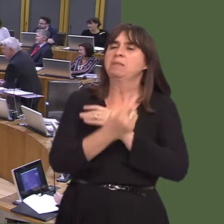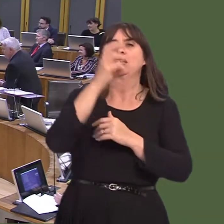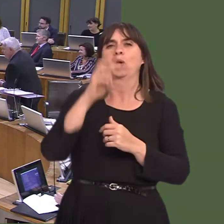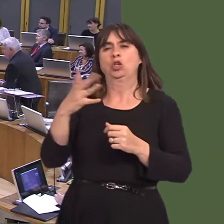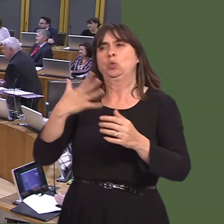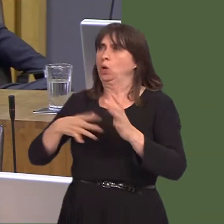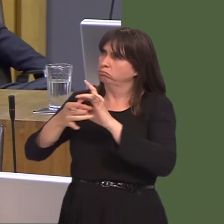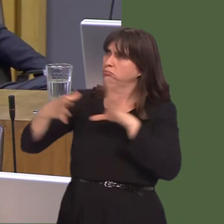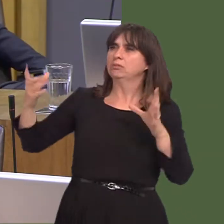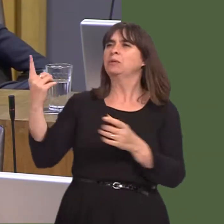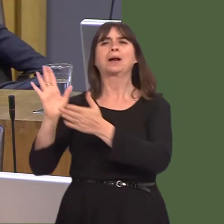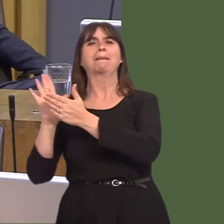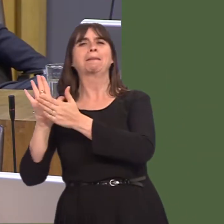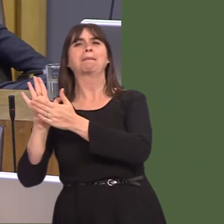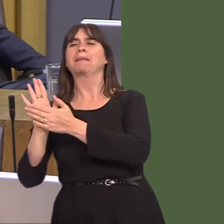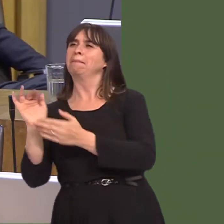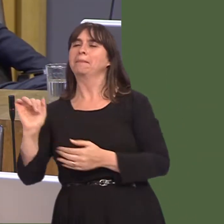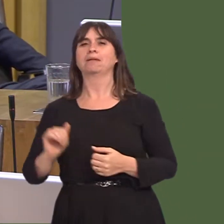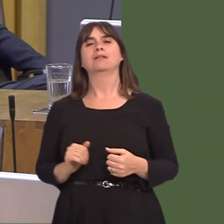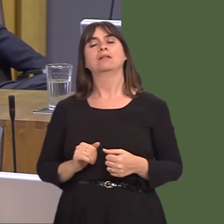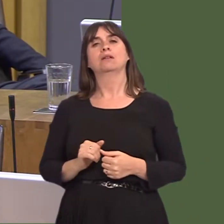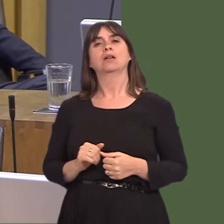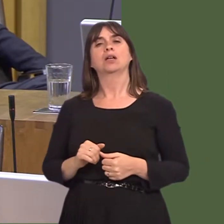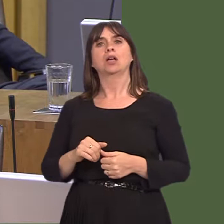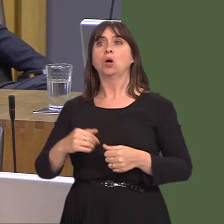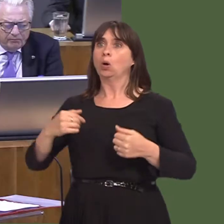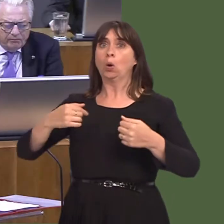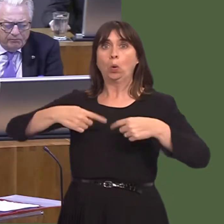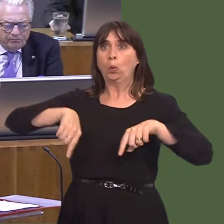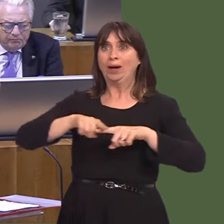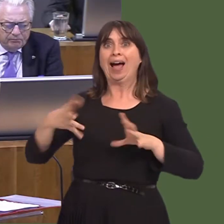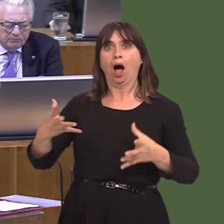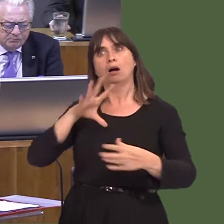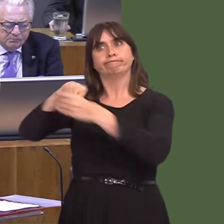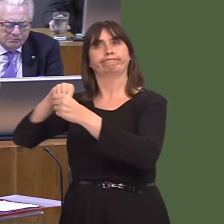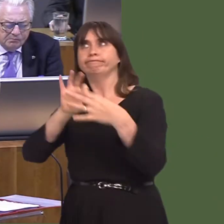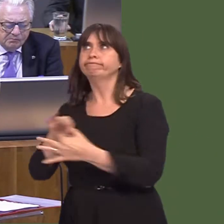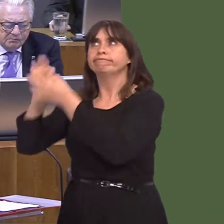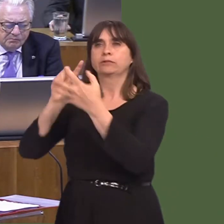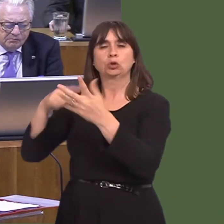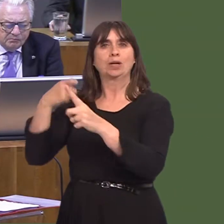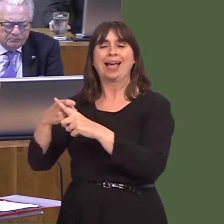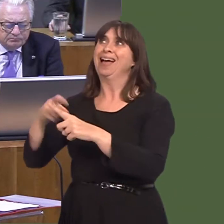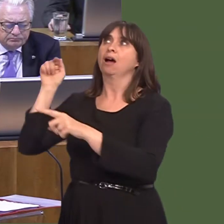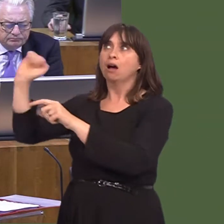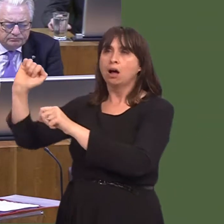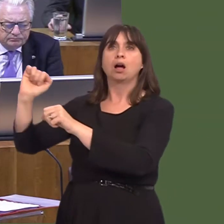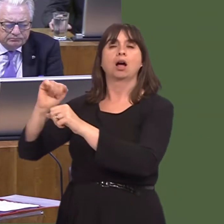The reality is that we are recipients of transfers of money through the benefits system because